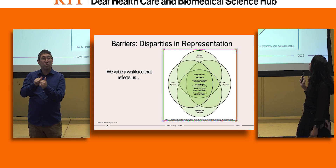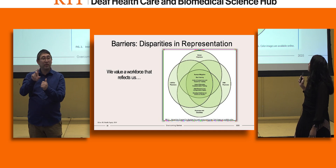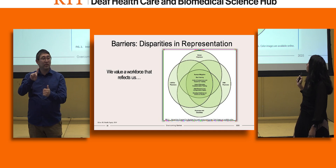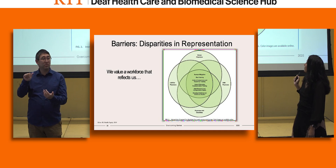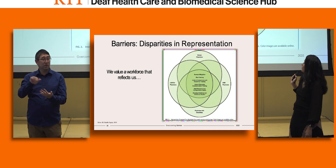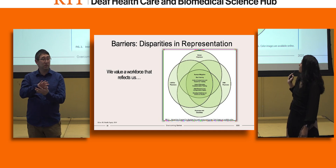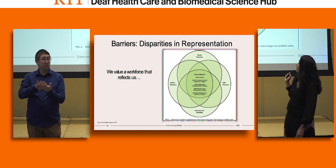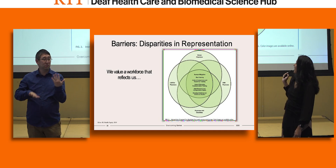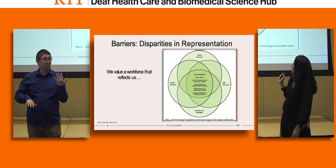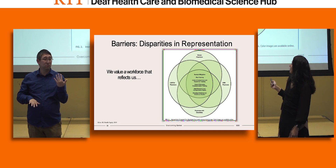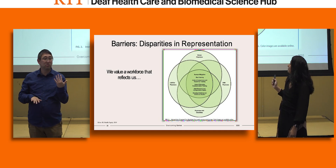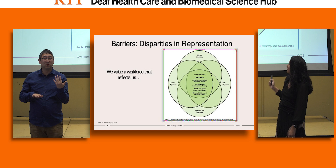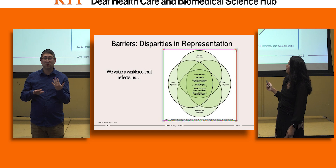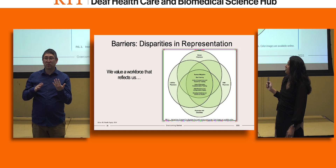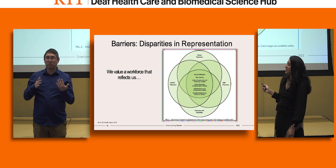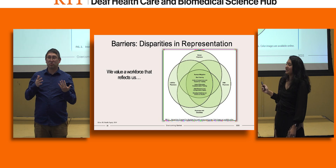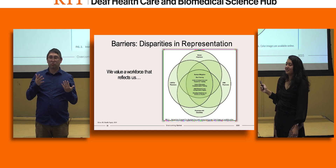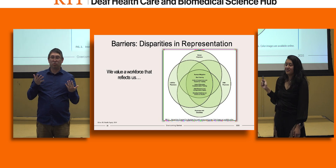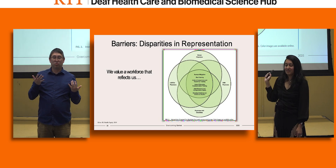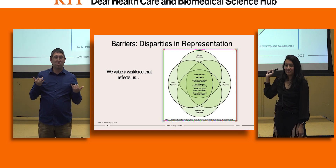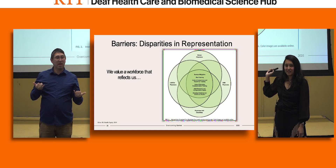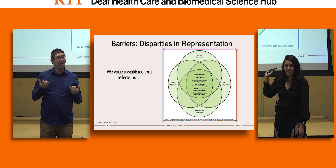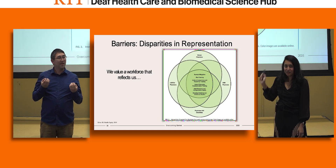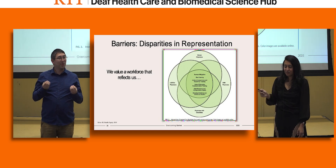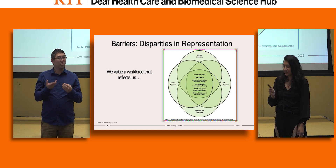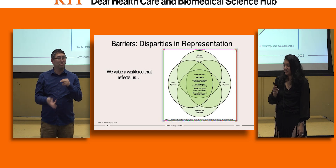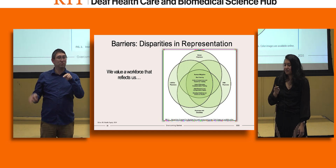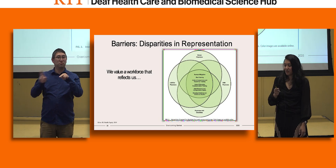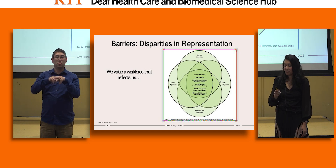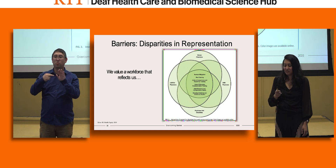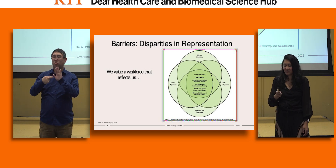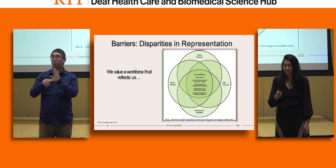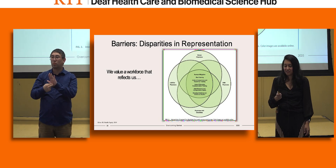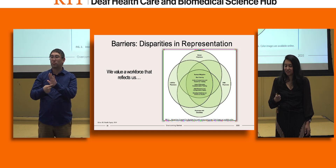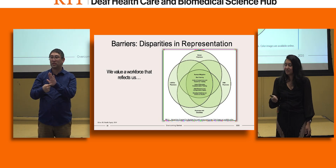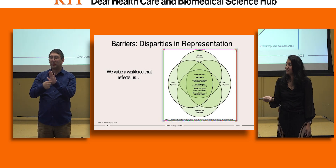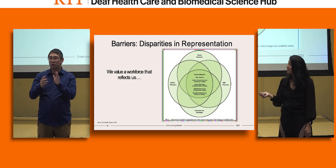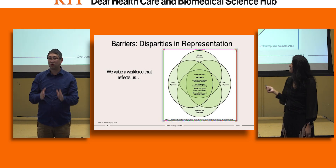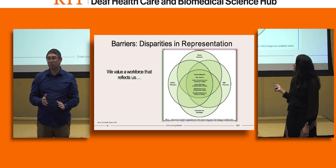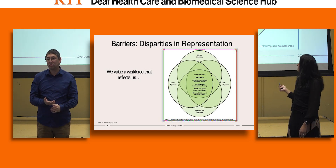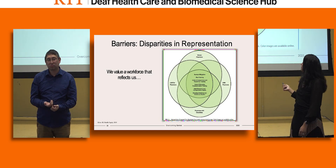And so, how do we increase representation?